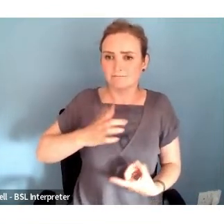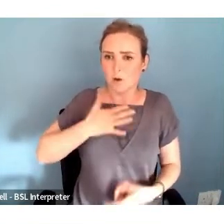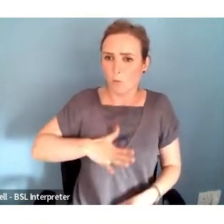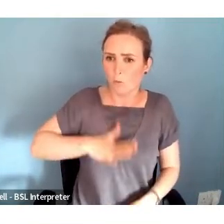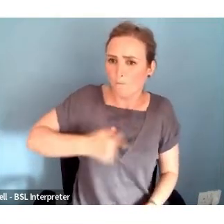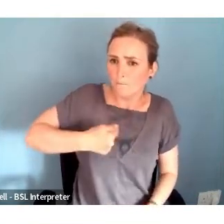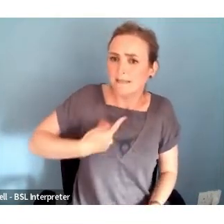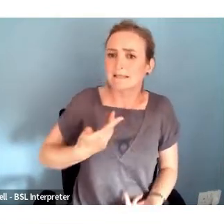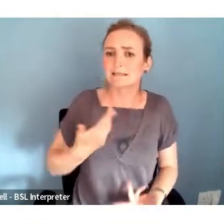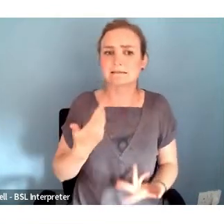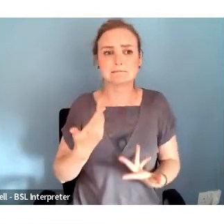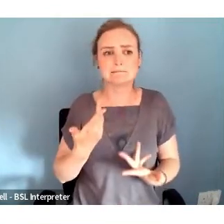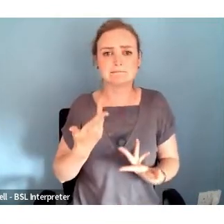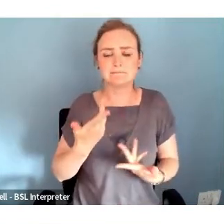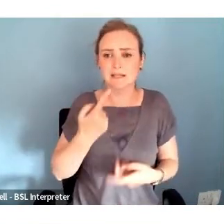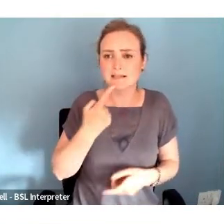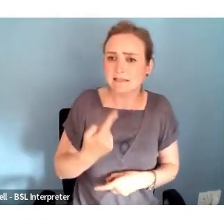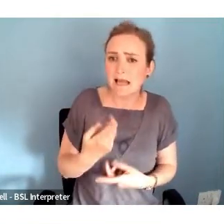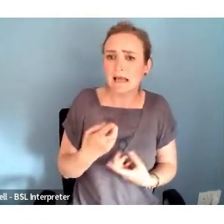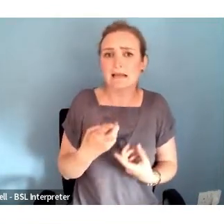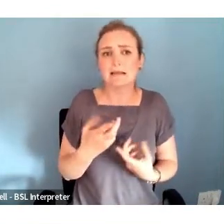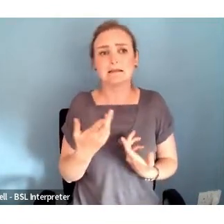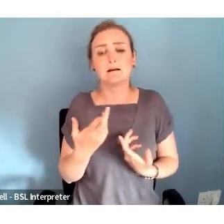us. Most employers will say we are an equal